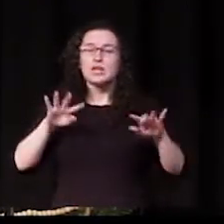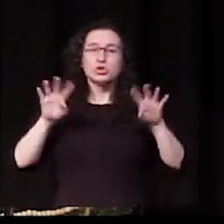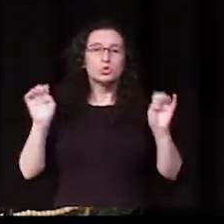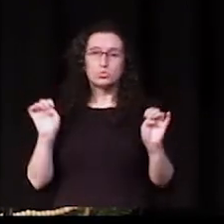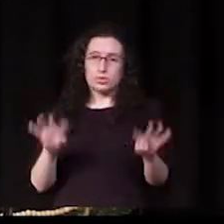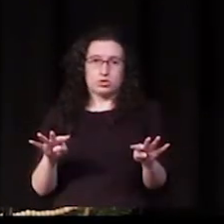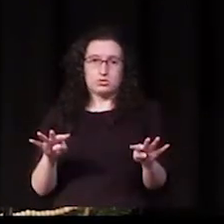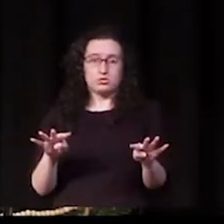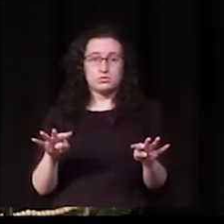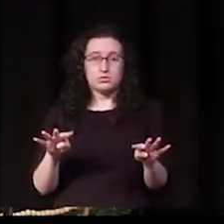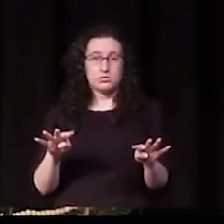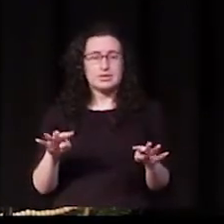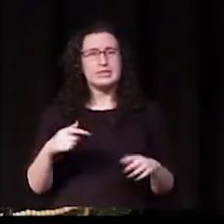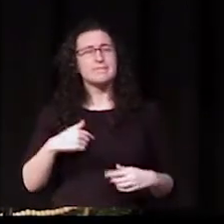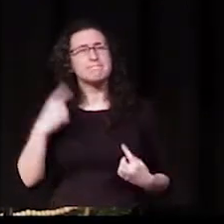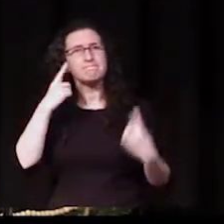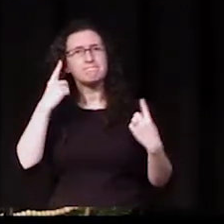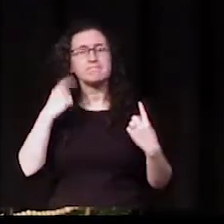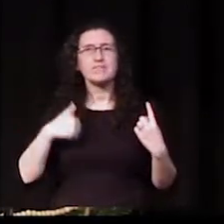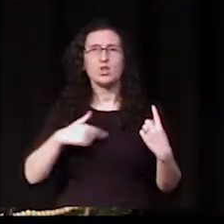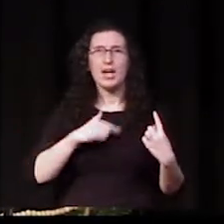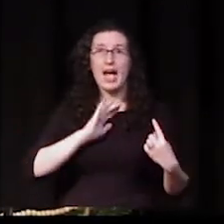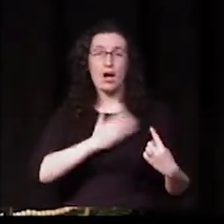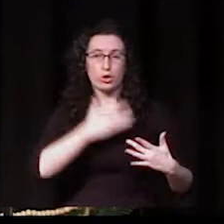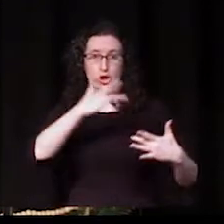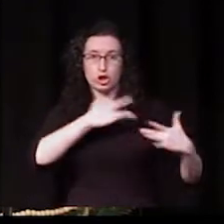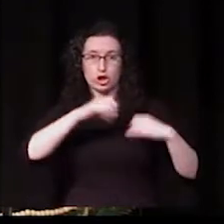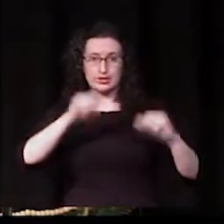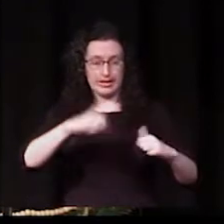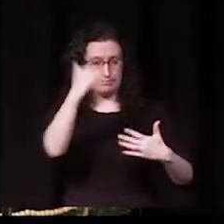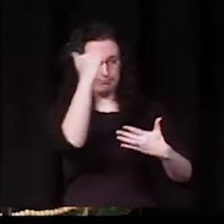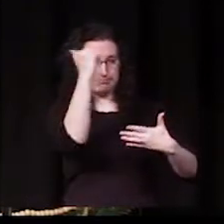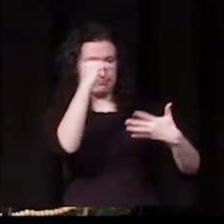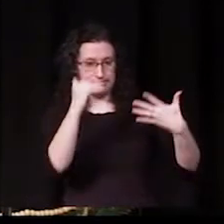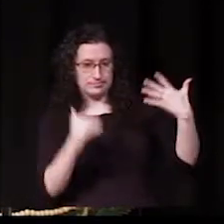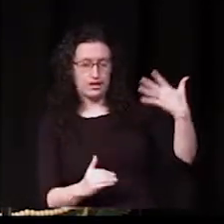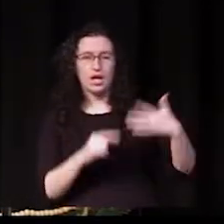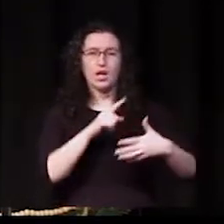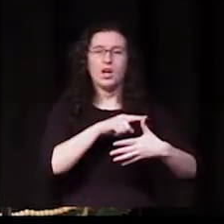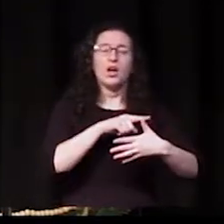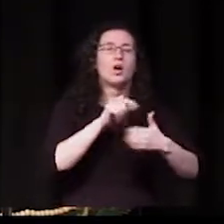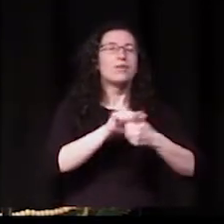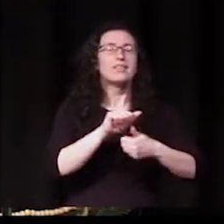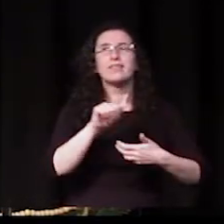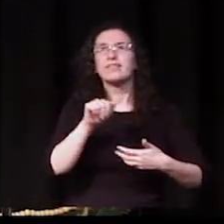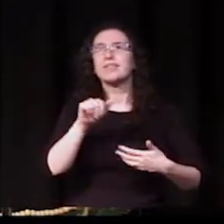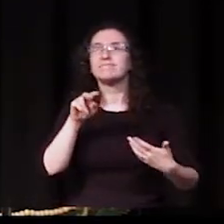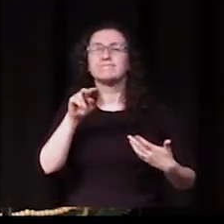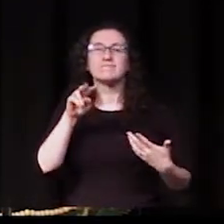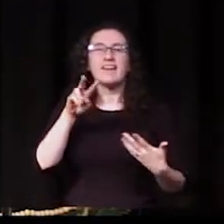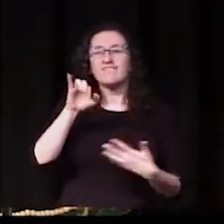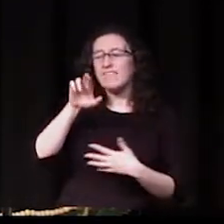I wonder if I were to start to list our concerns, how will this virus, how will this, you know you call it a vaccine.